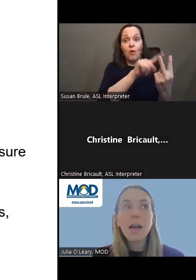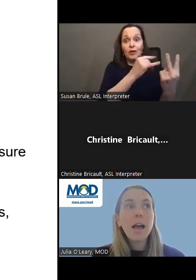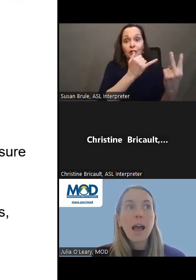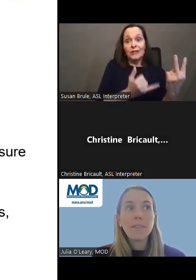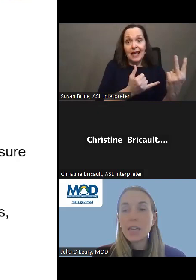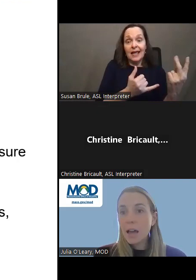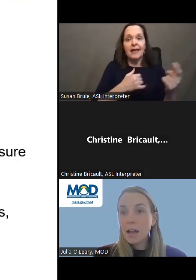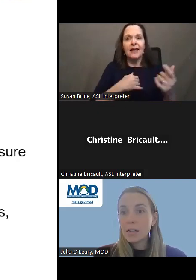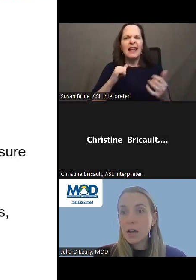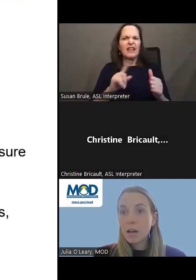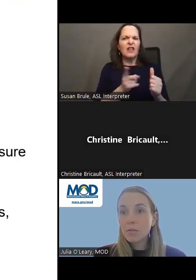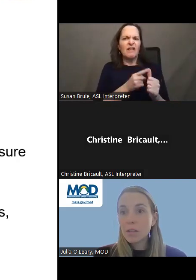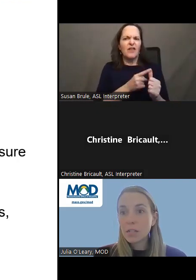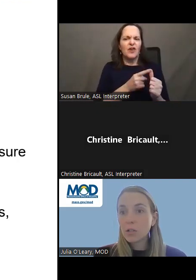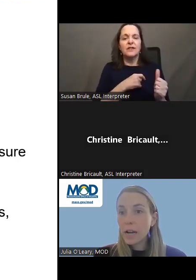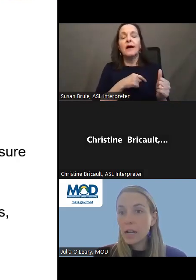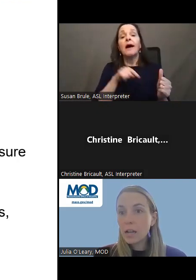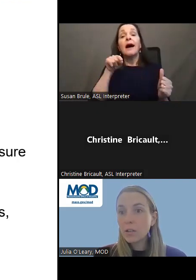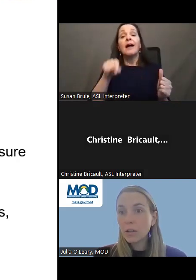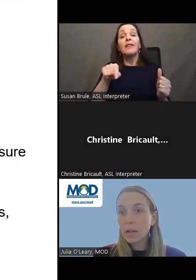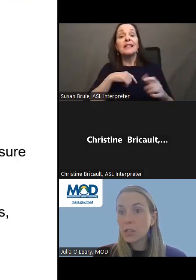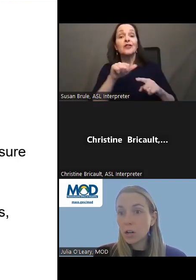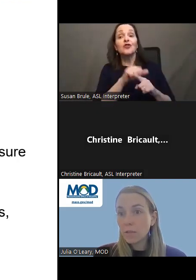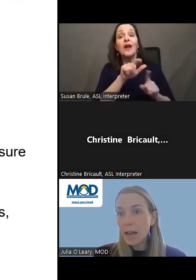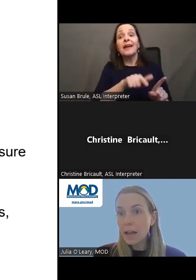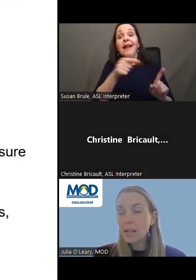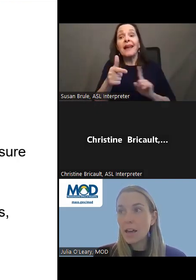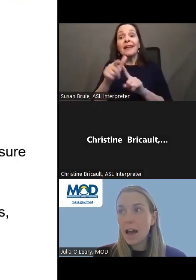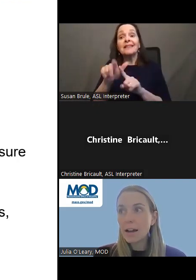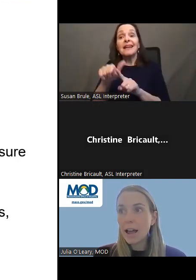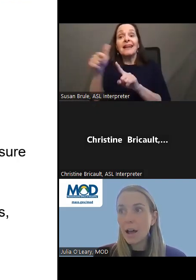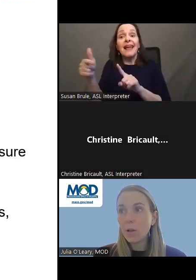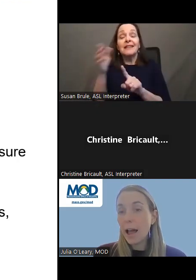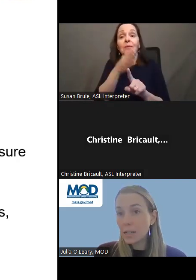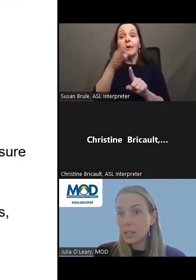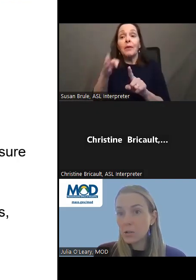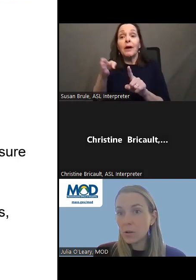At the of this training you'll get a survey that will ask you